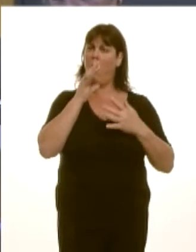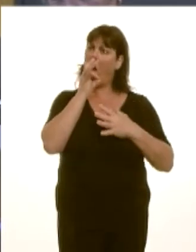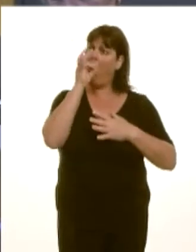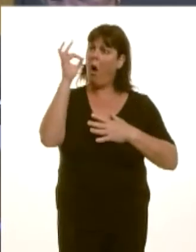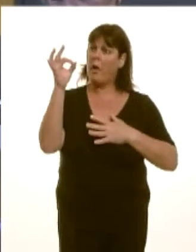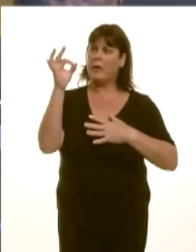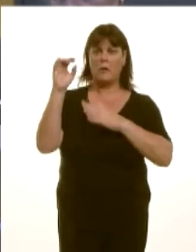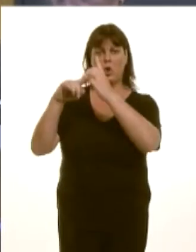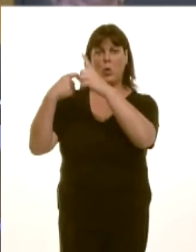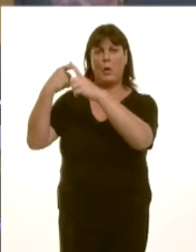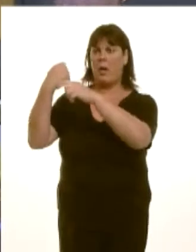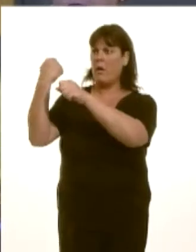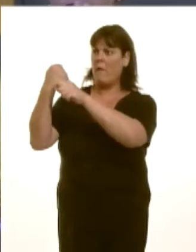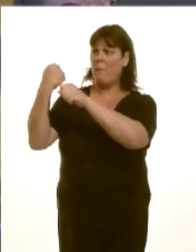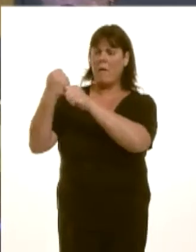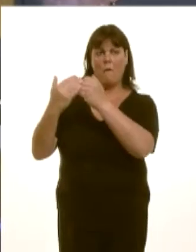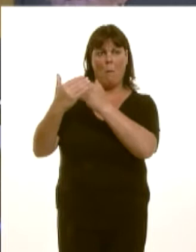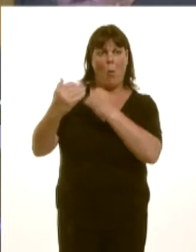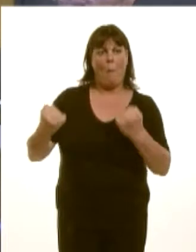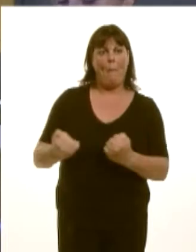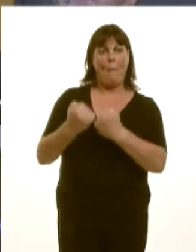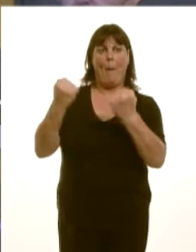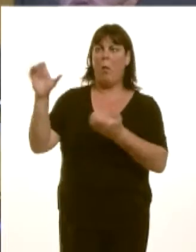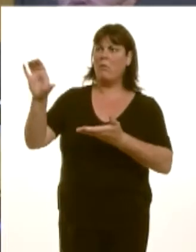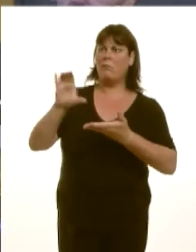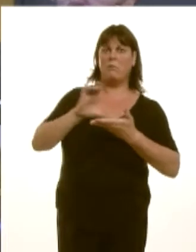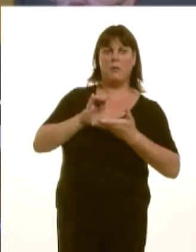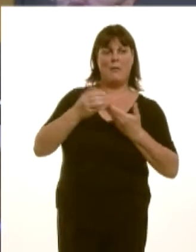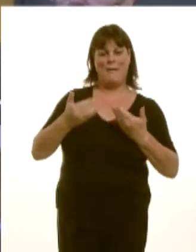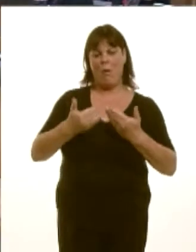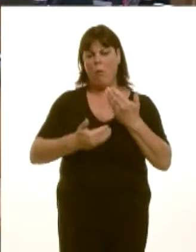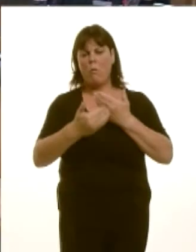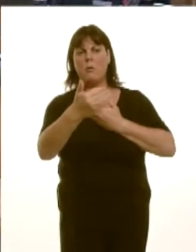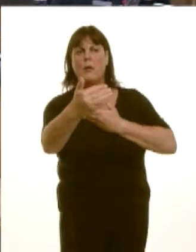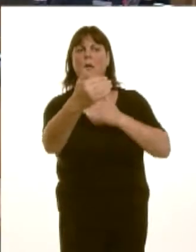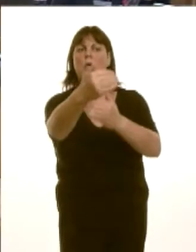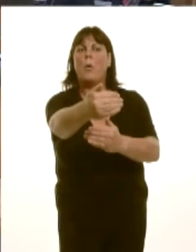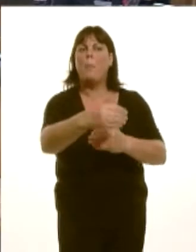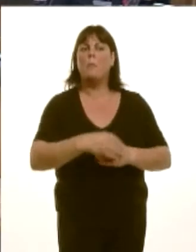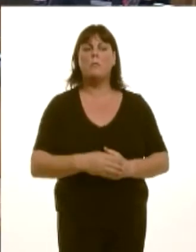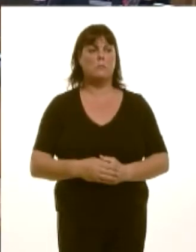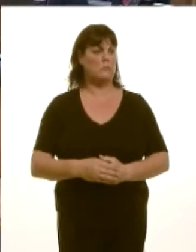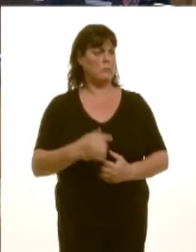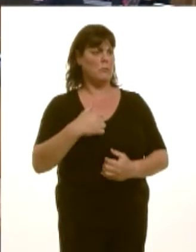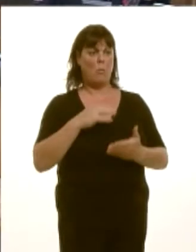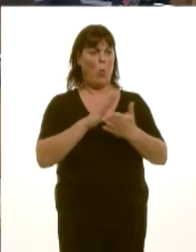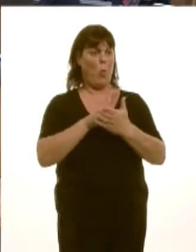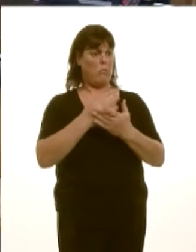UK Government, by or during the next Assembly term? Carwyn Jones: Yes. I am prepared to work with all parties to do that.